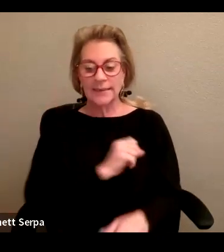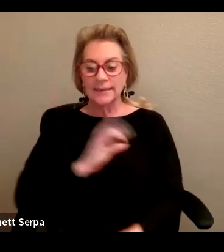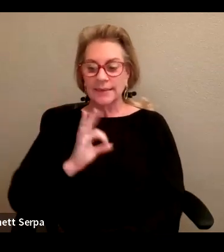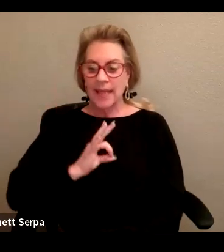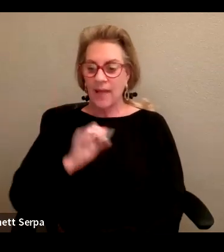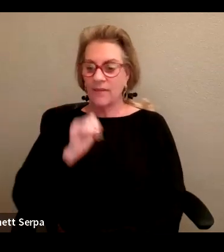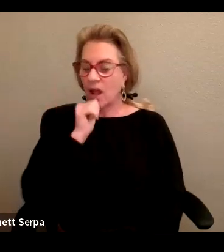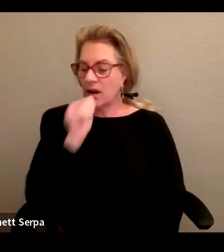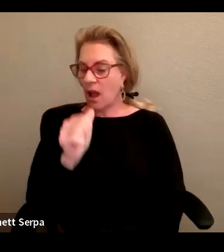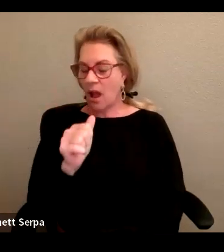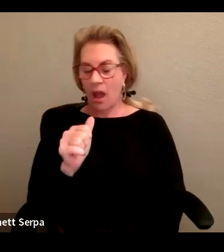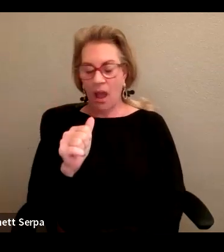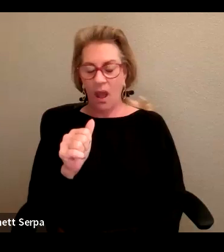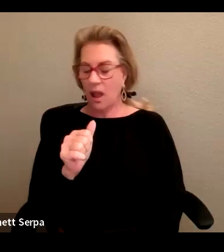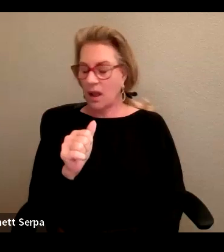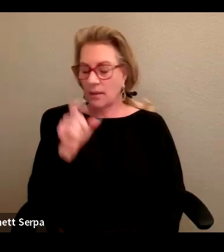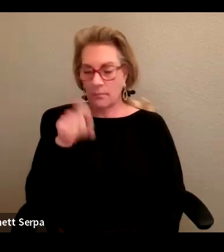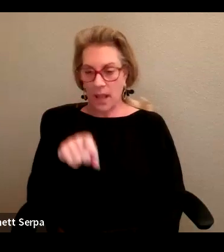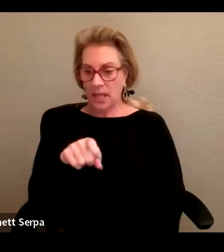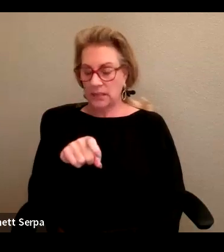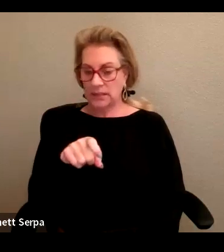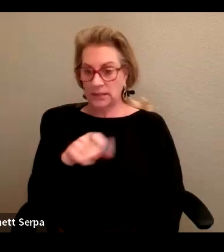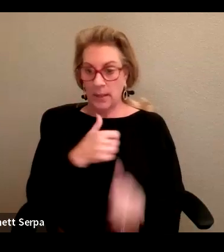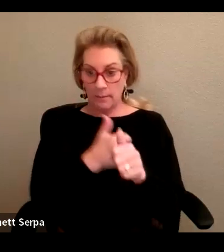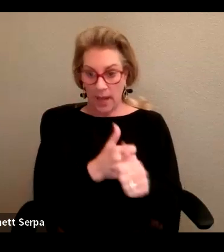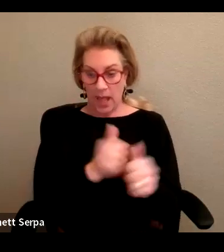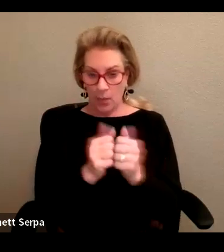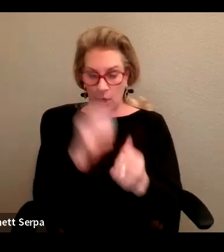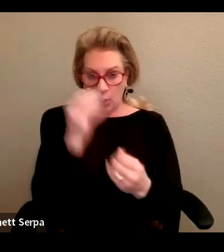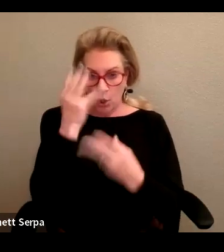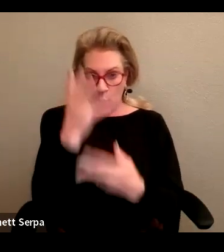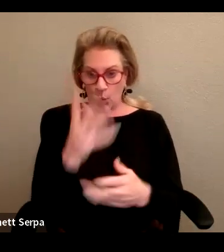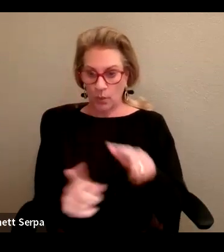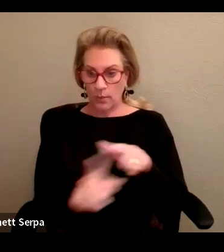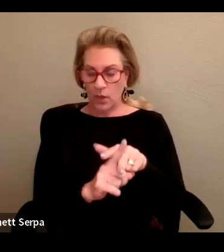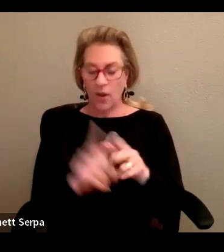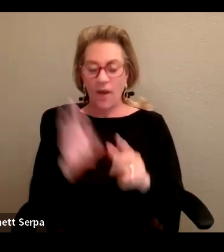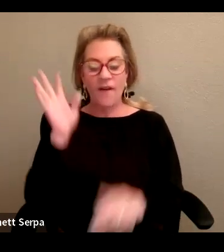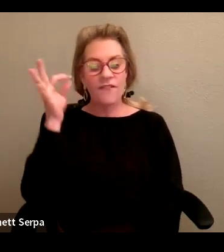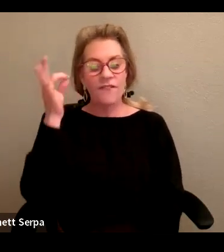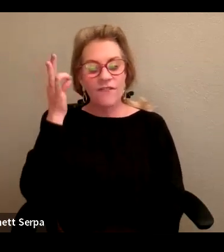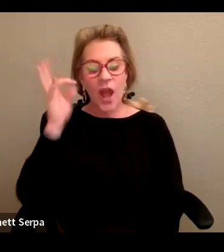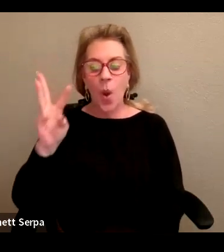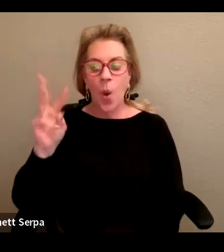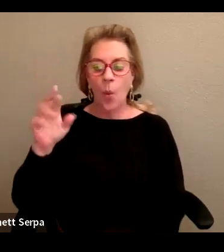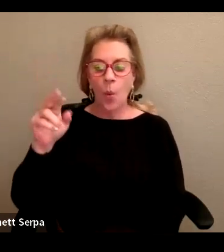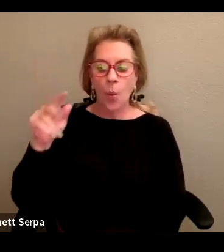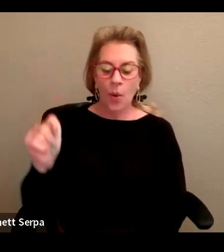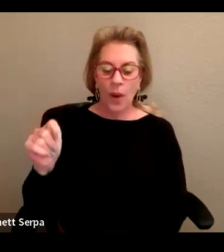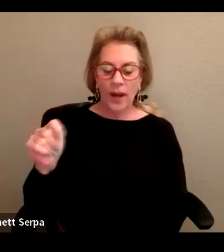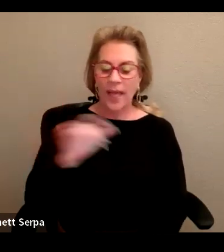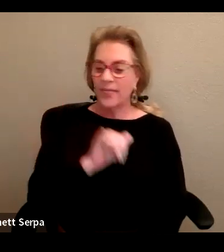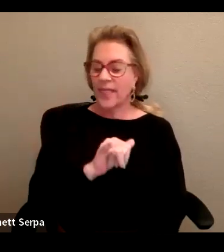with a notice to appear a federal court warrant is issued by a district judge or a Magistrate